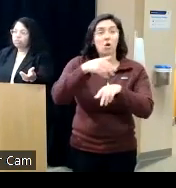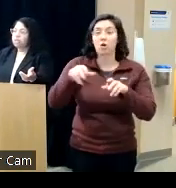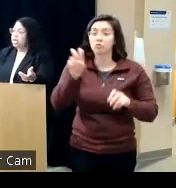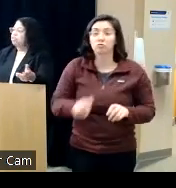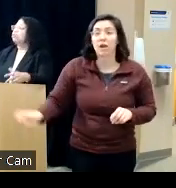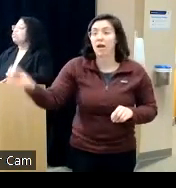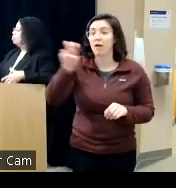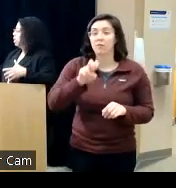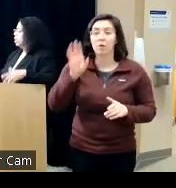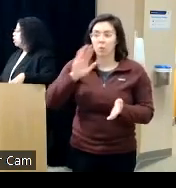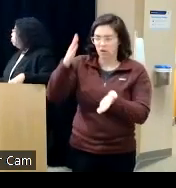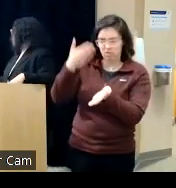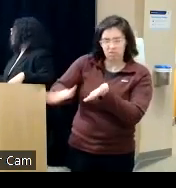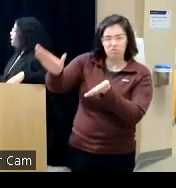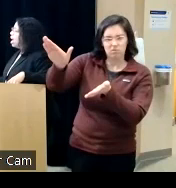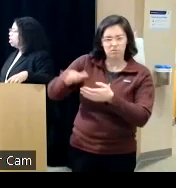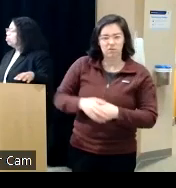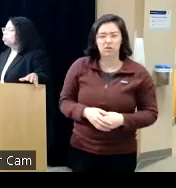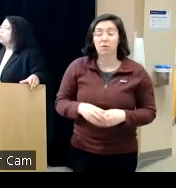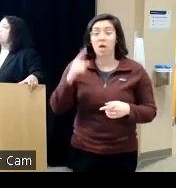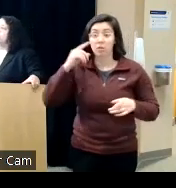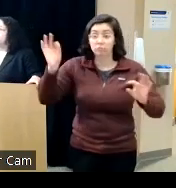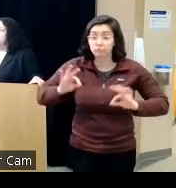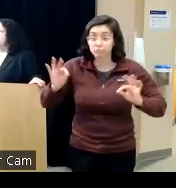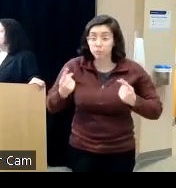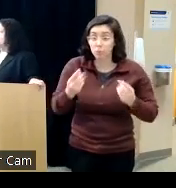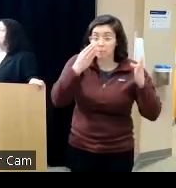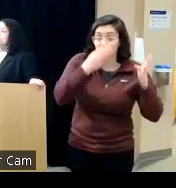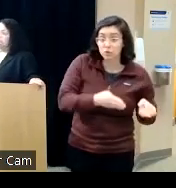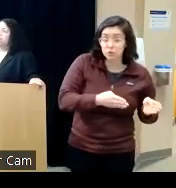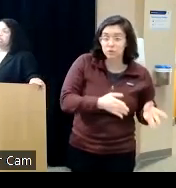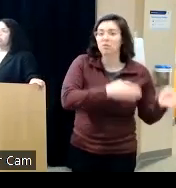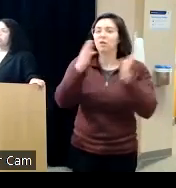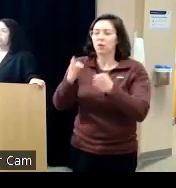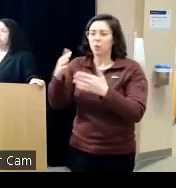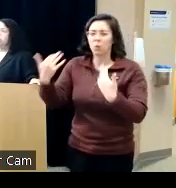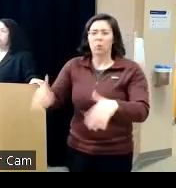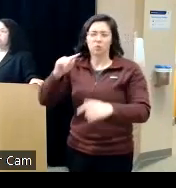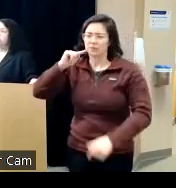do and so something that could be benign for one person could be malignant for someone else